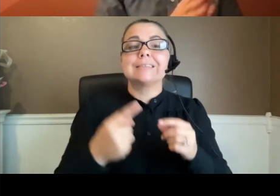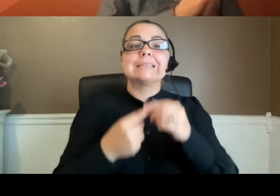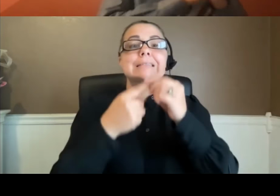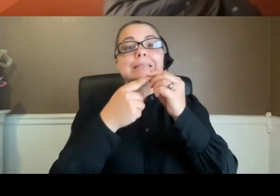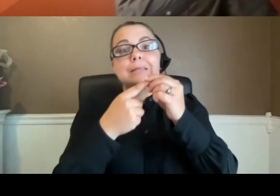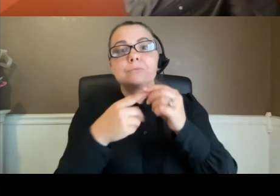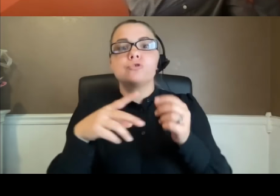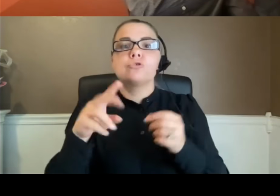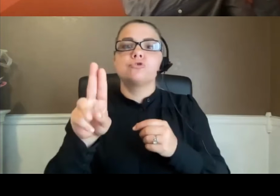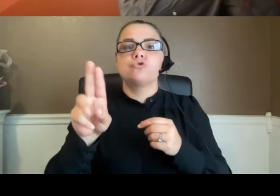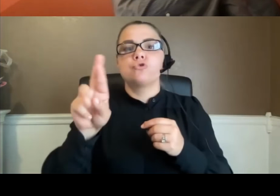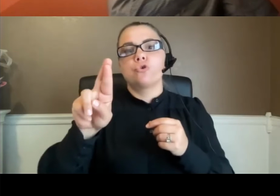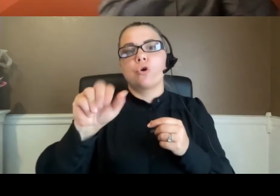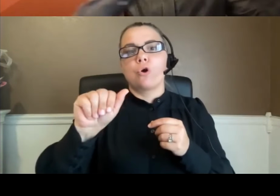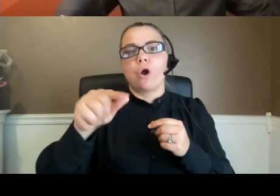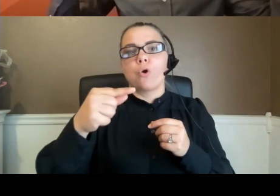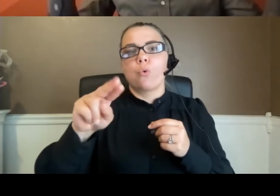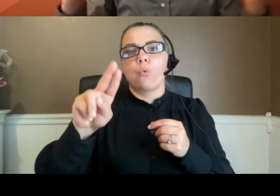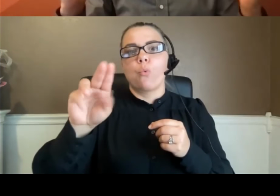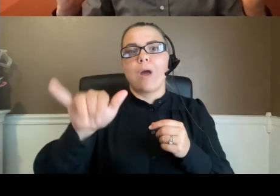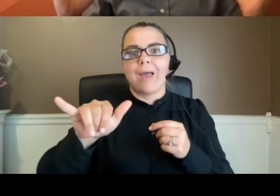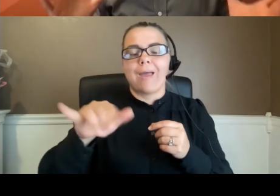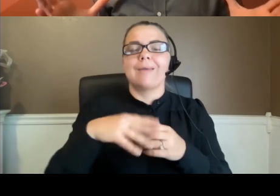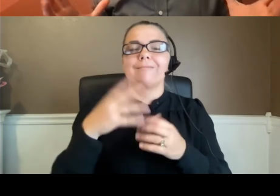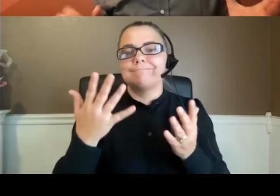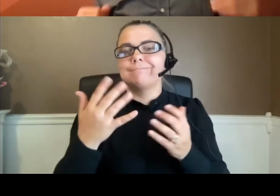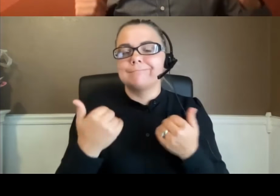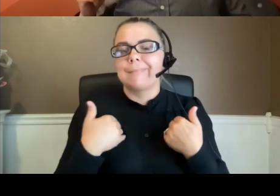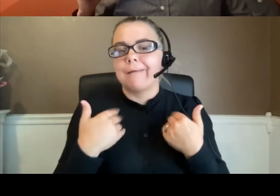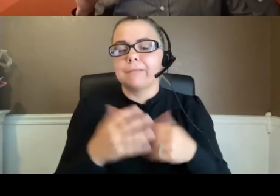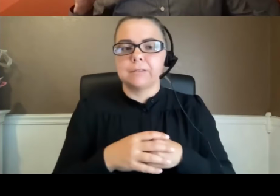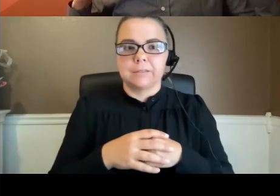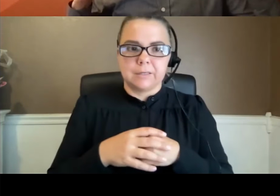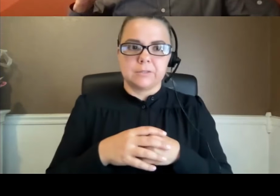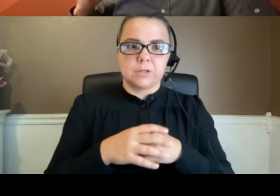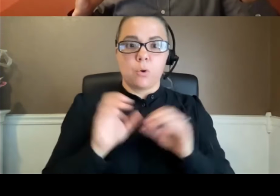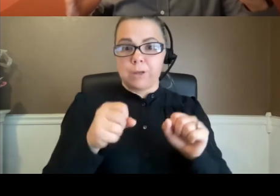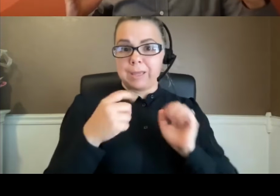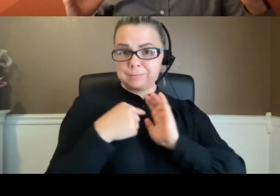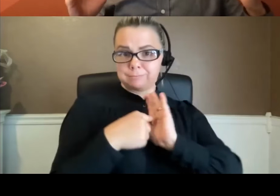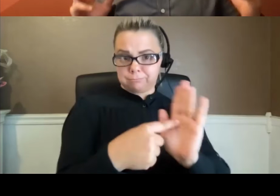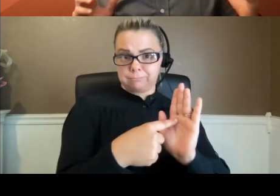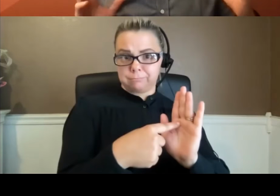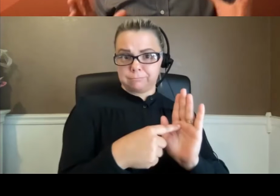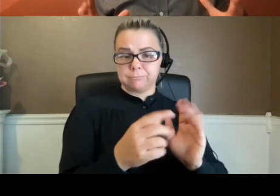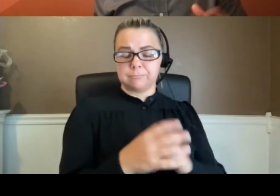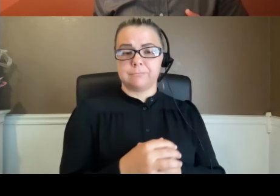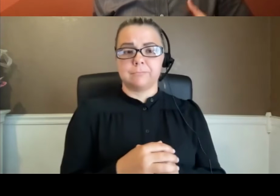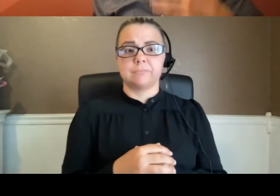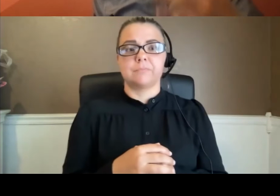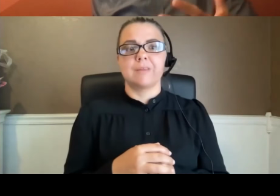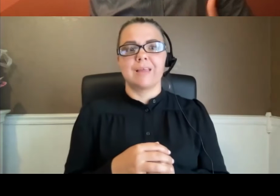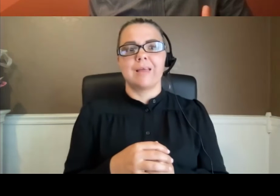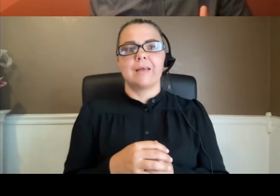the idea right? So we set the scene for being able to describe the data as naturally as